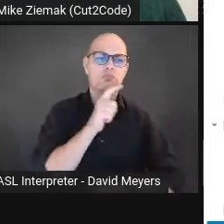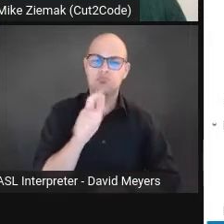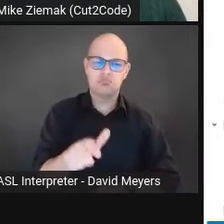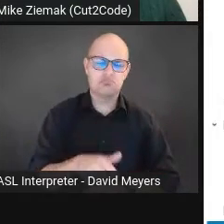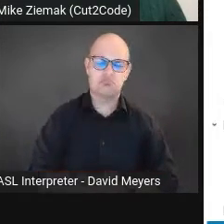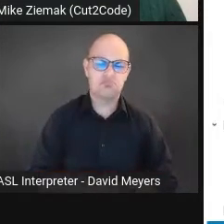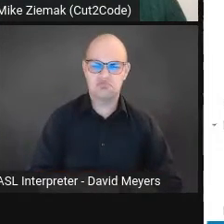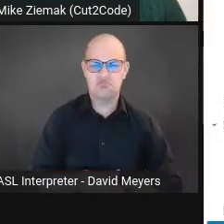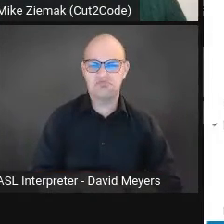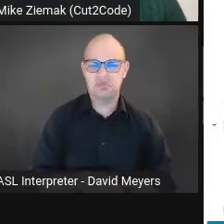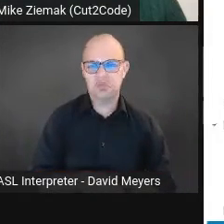Should look much better now.